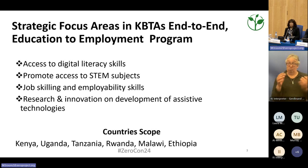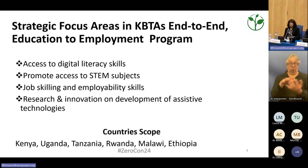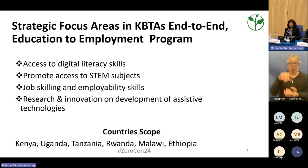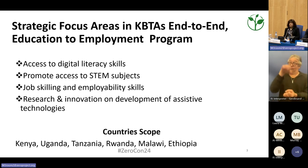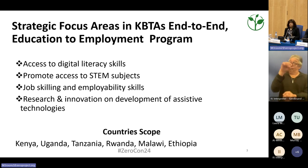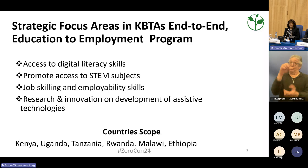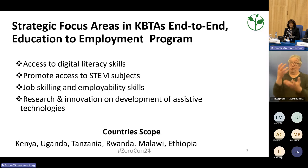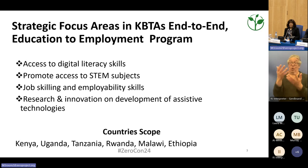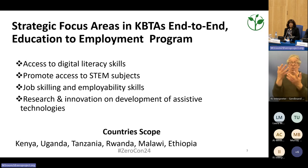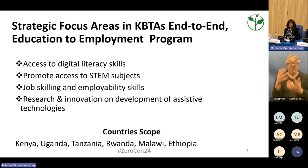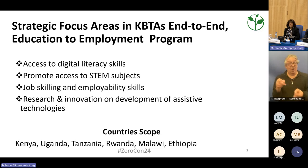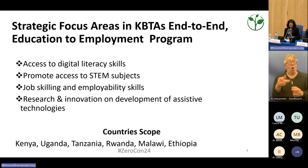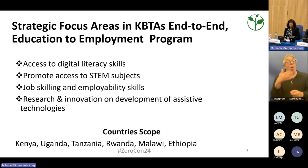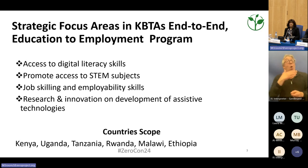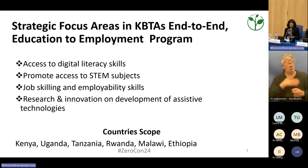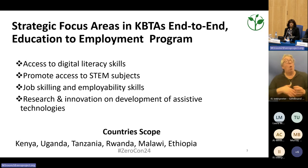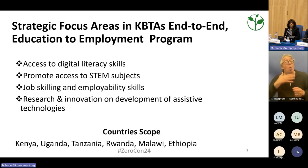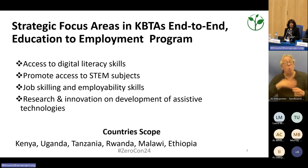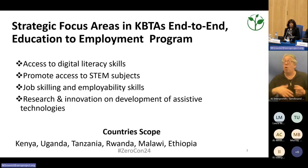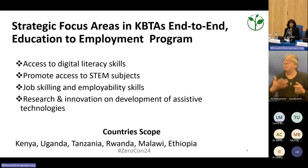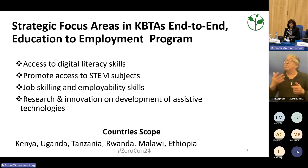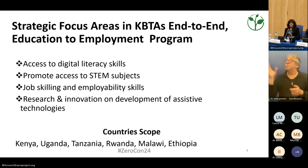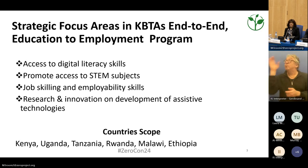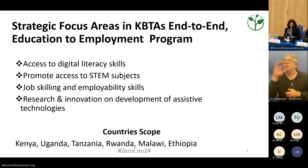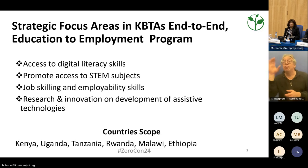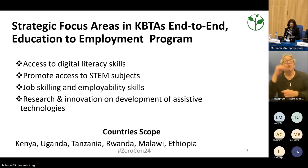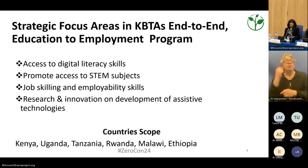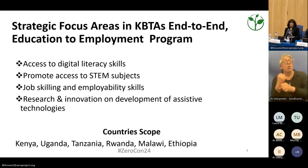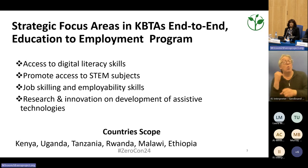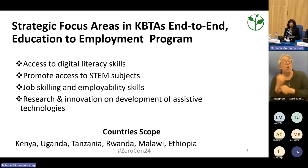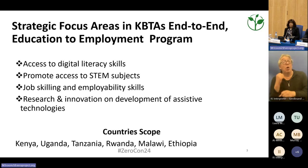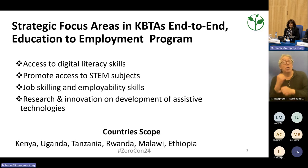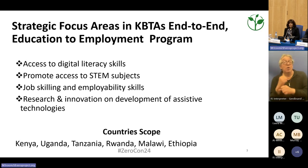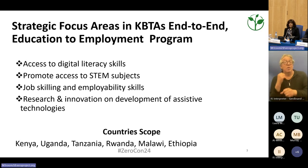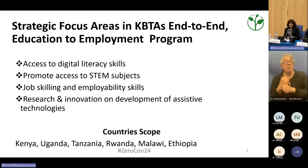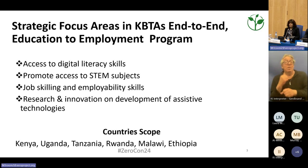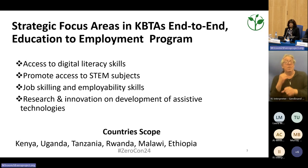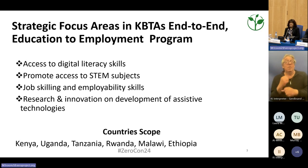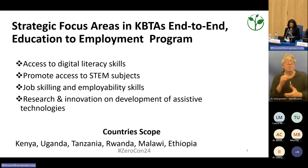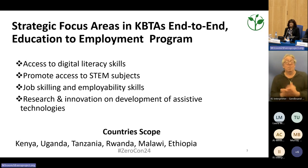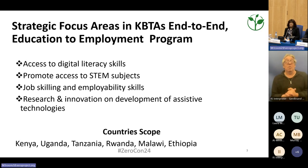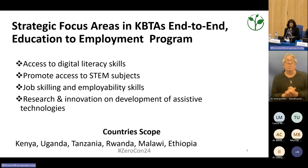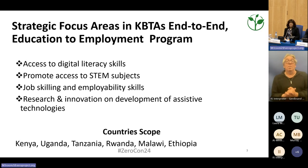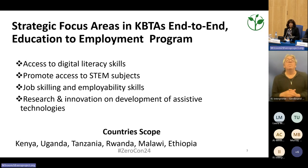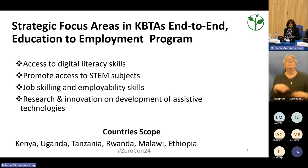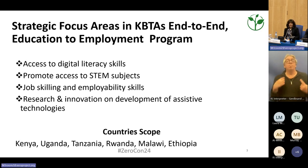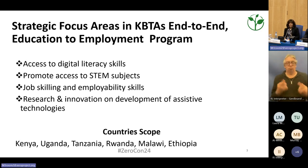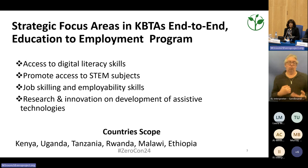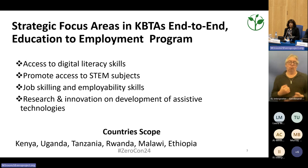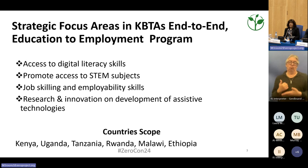who wish to follow a career and find a job. We support them in a three-month programme,